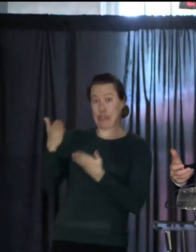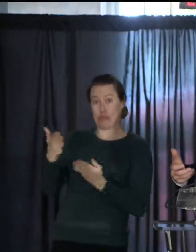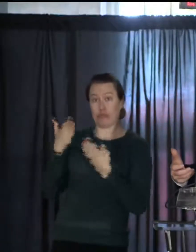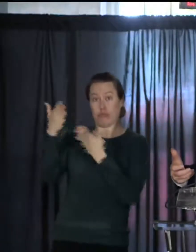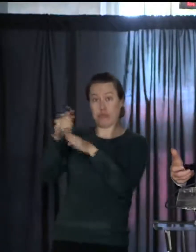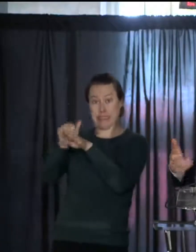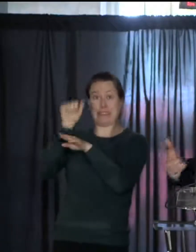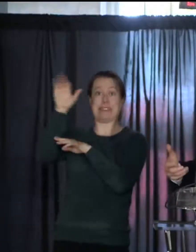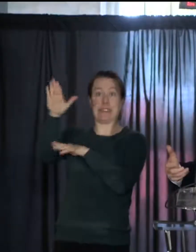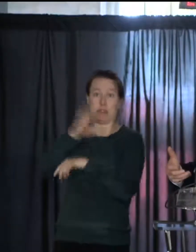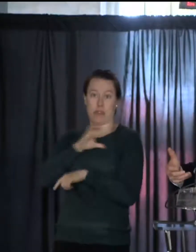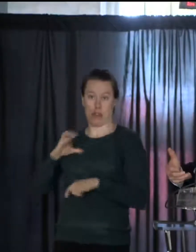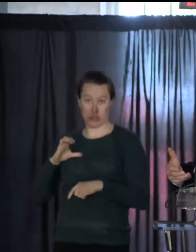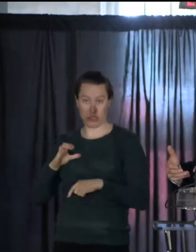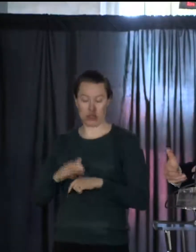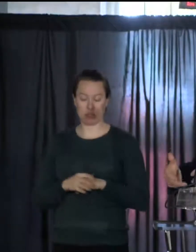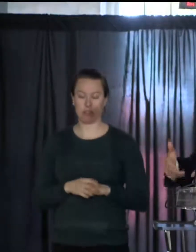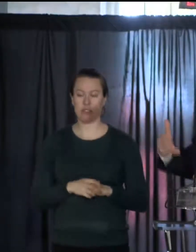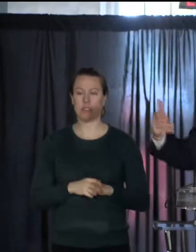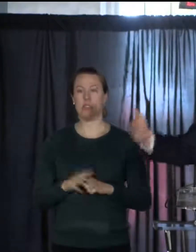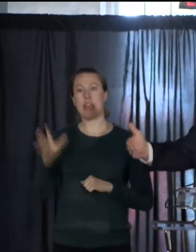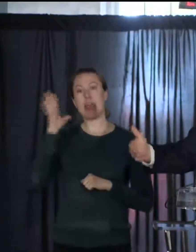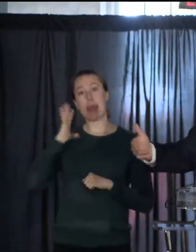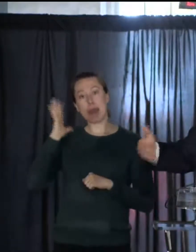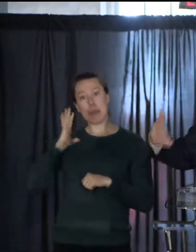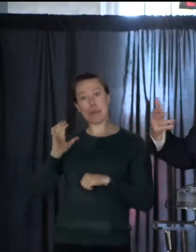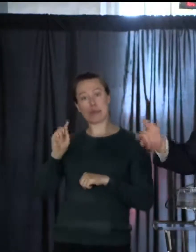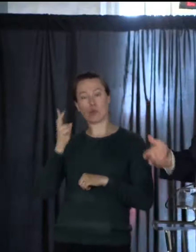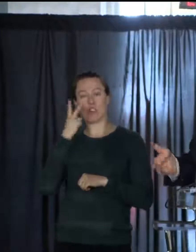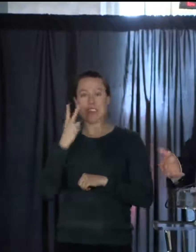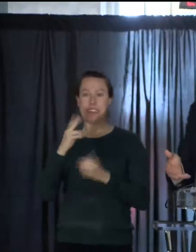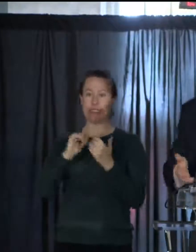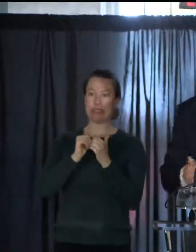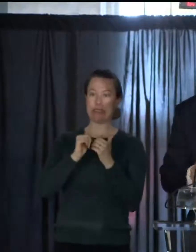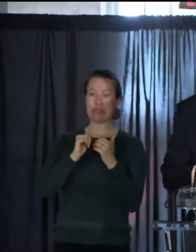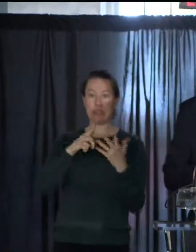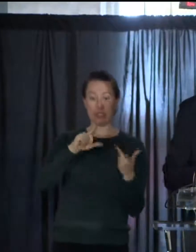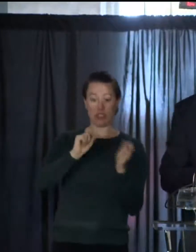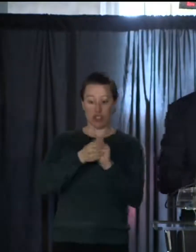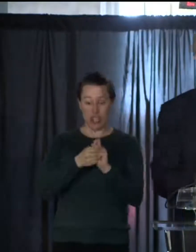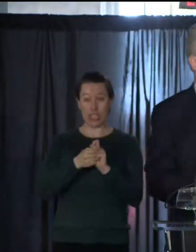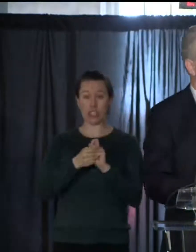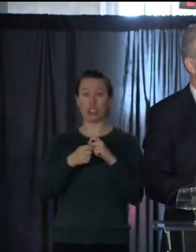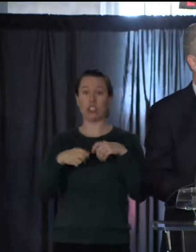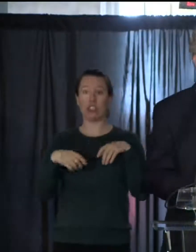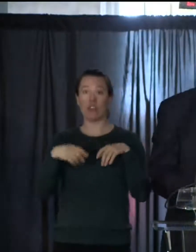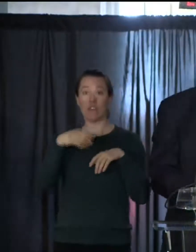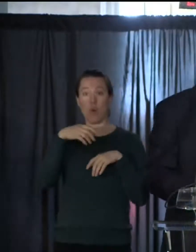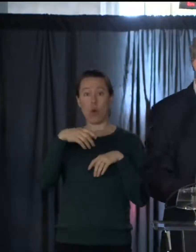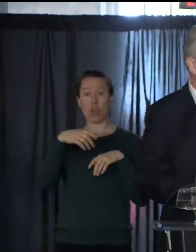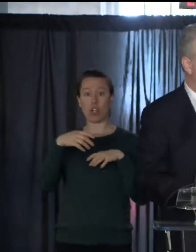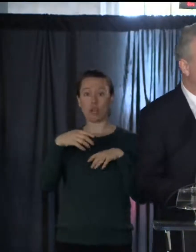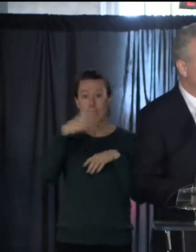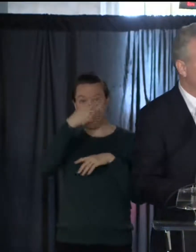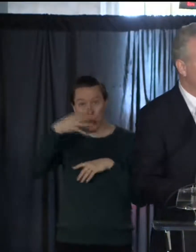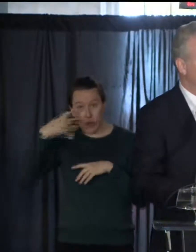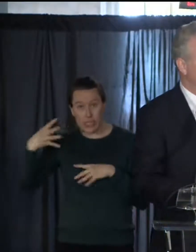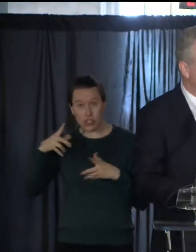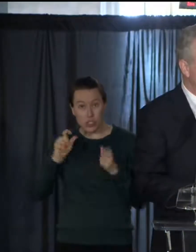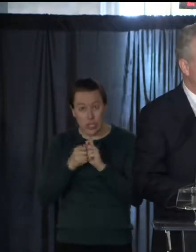THEM WORK TO OVERTURN SOME OF THE IMMIGRATION POLICIES PROPOSED BY THE DISTRICT OF COLUMBIA, LABOR POLICIES